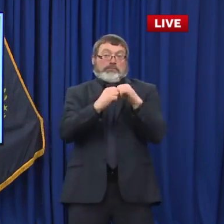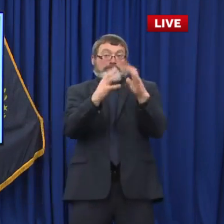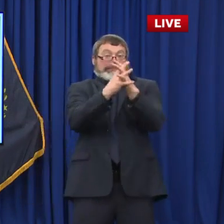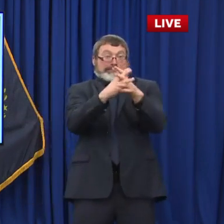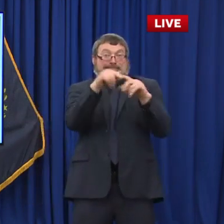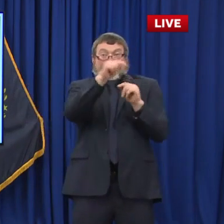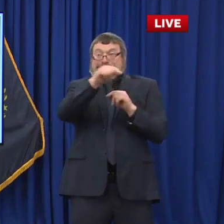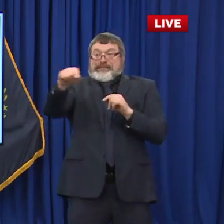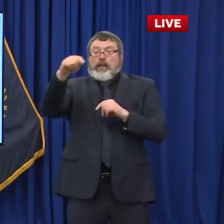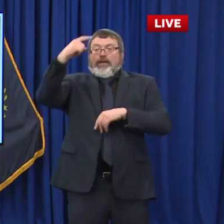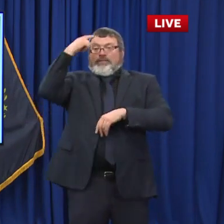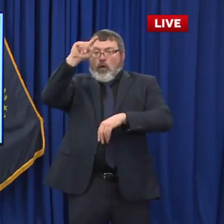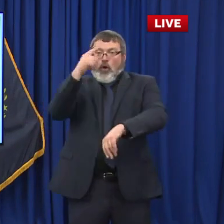THAT’S GREAT. OKAY, GREAT.